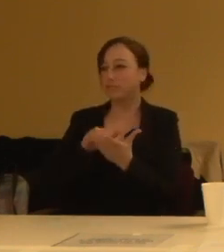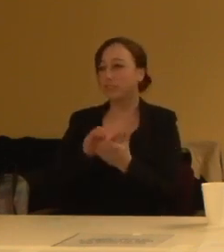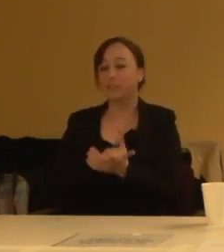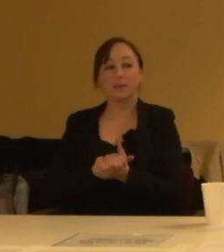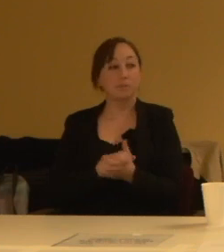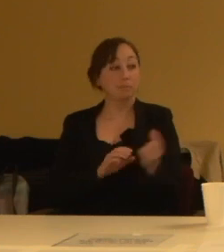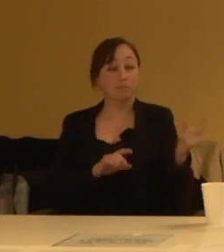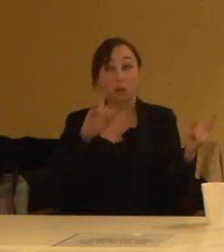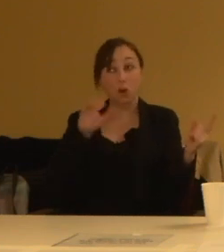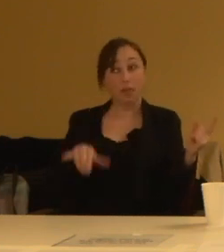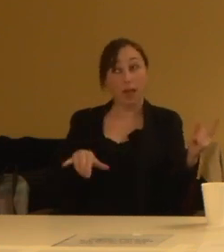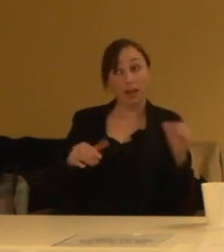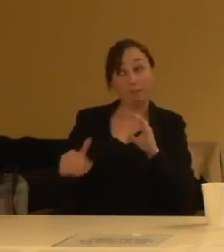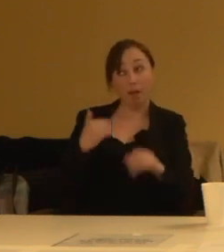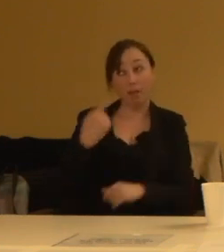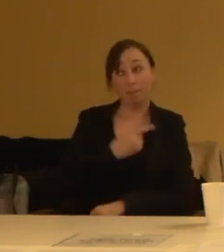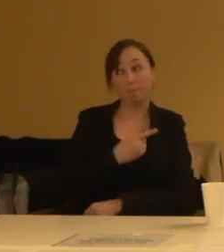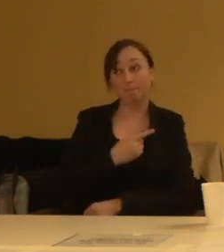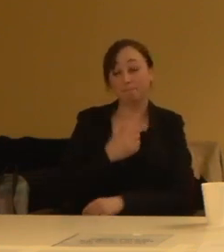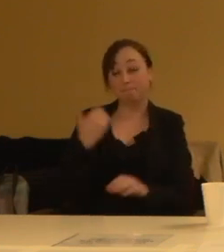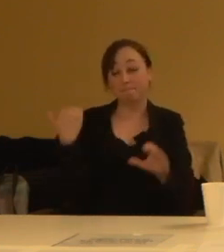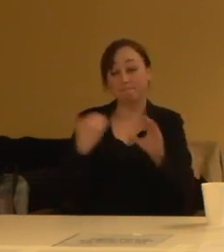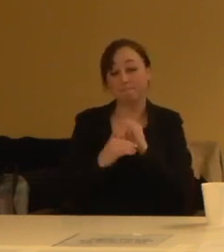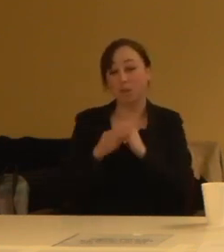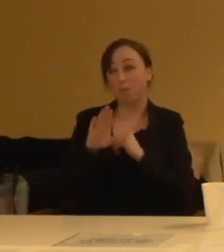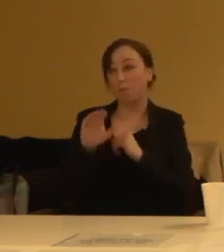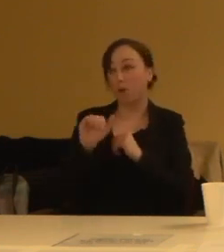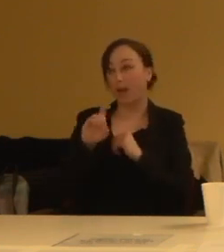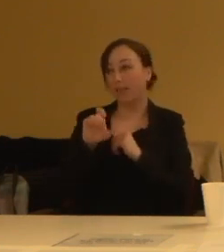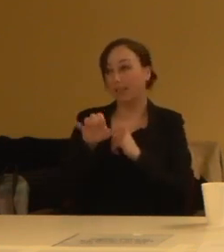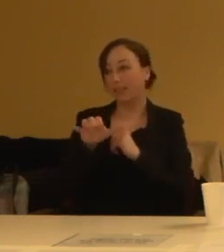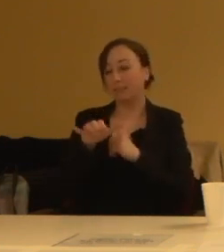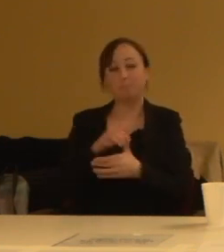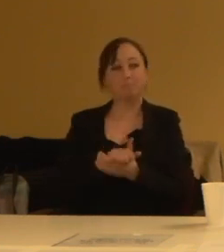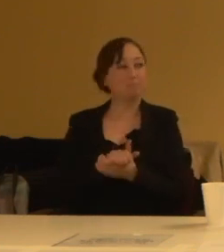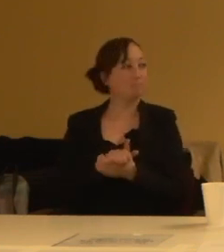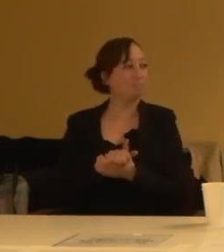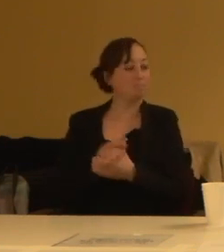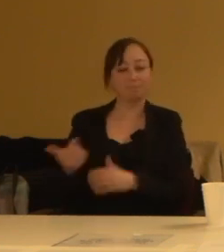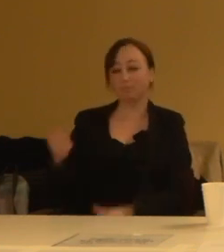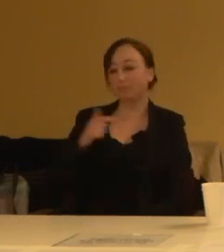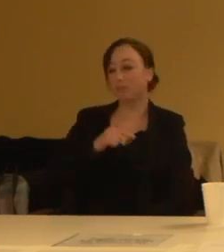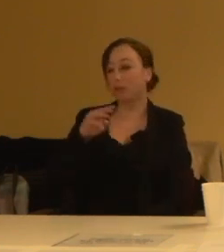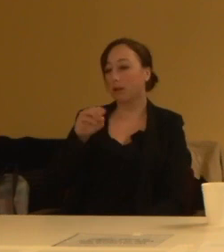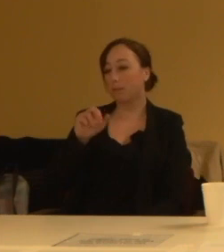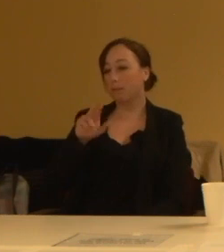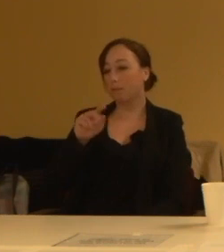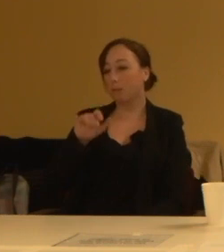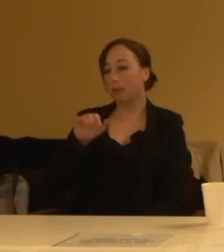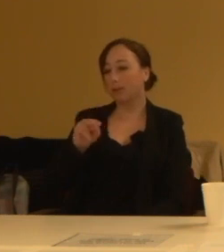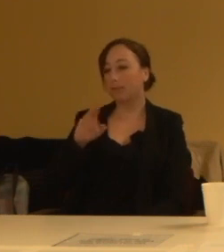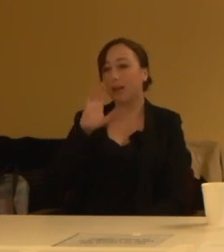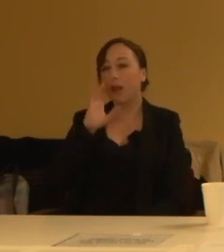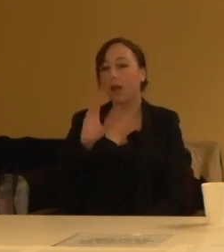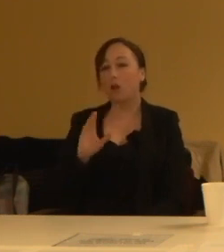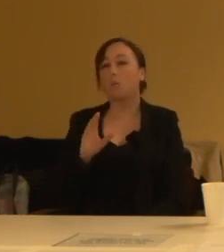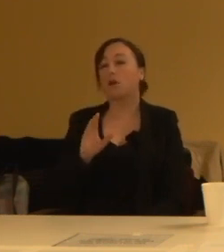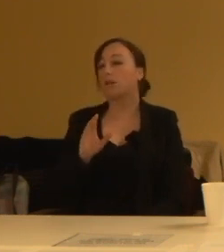Y'all heard that, email Bradley. This is Martine, I'm gonna reframe the question just a little bit, because